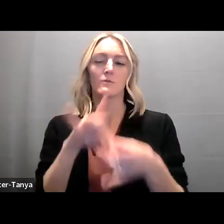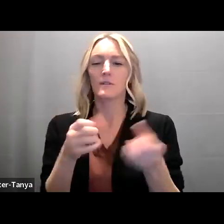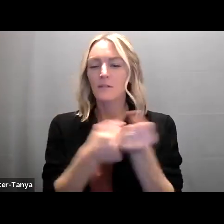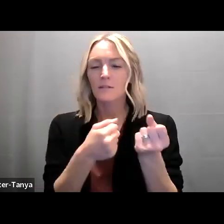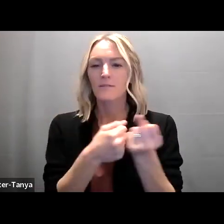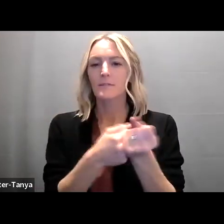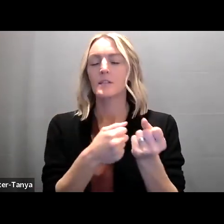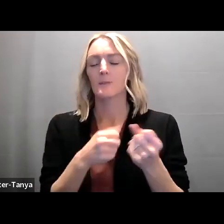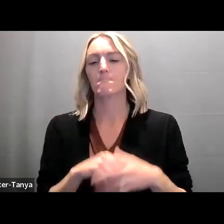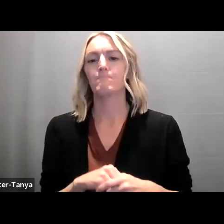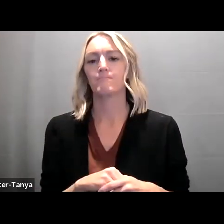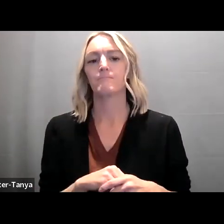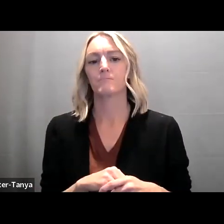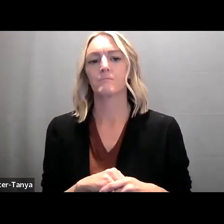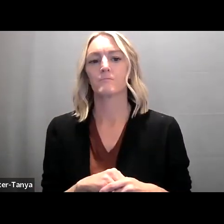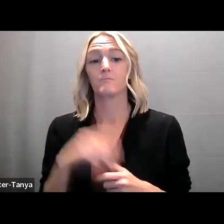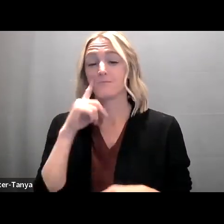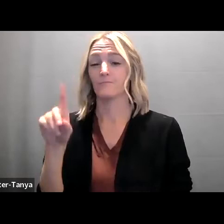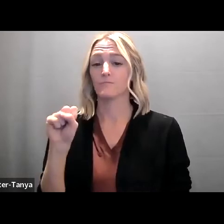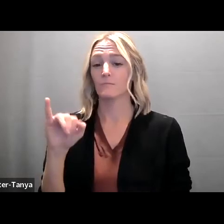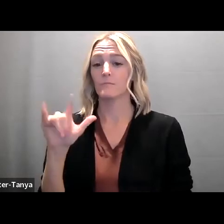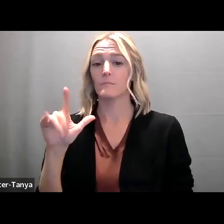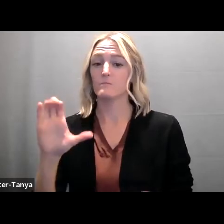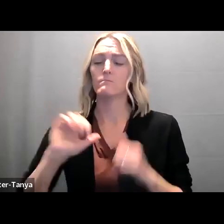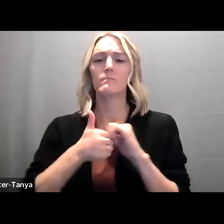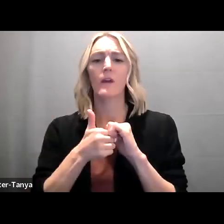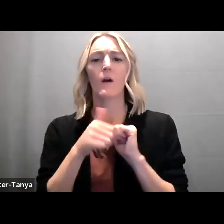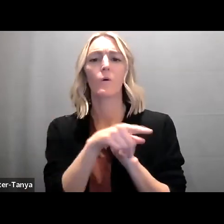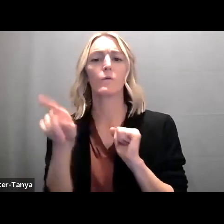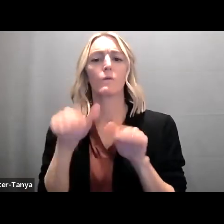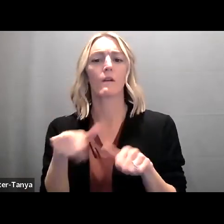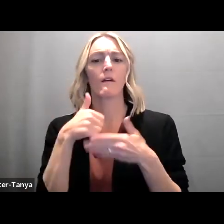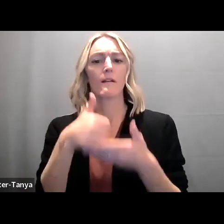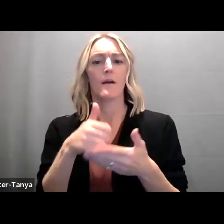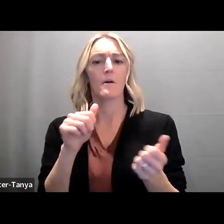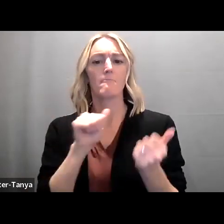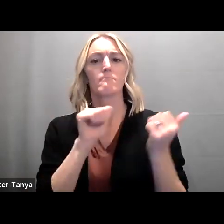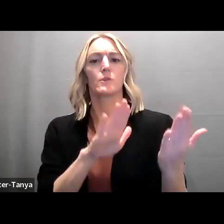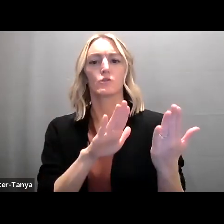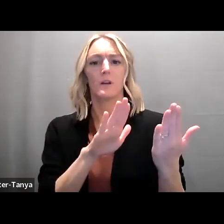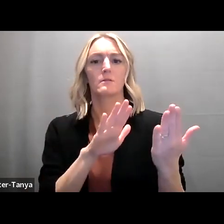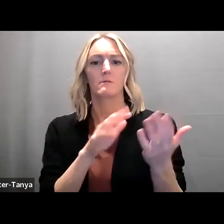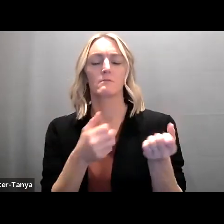So I would say the for the SILCK one of the ways you can help address this advocacy needs